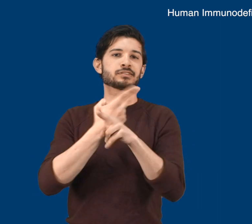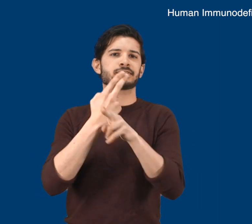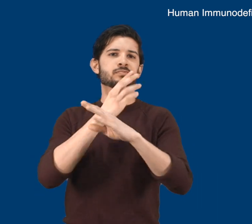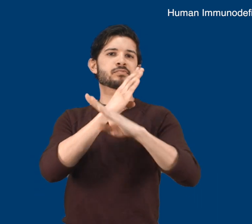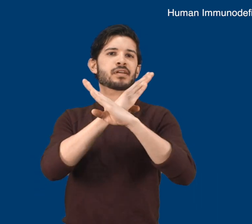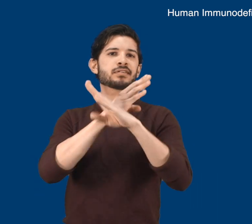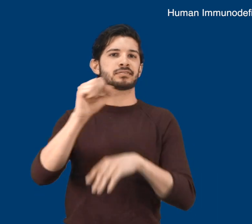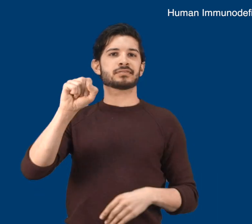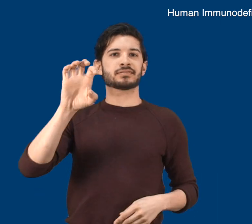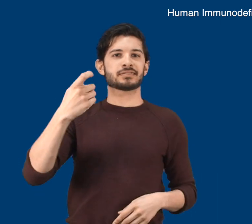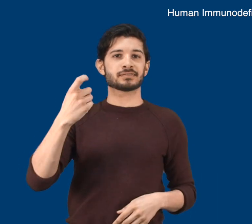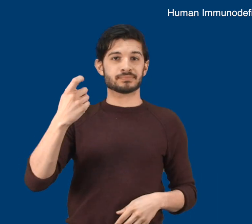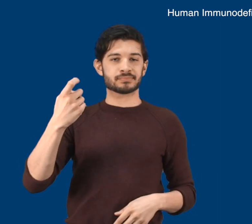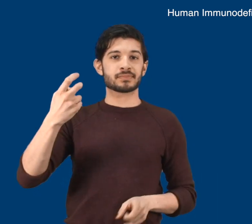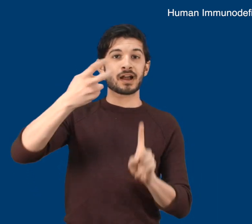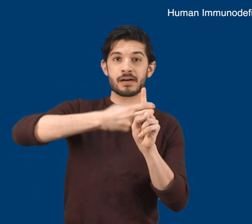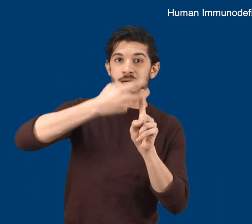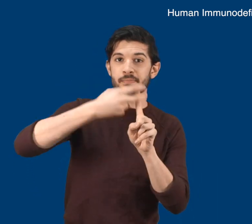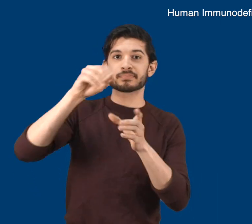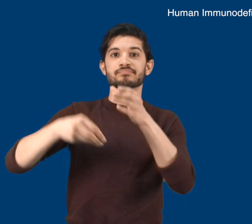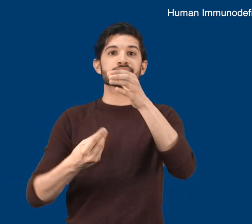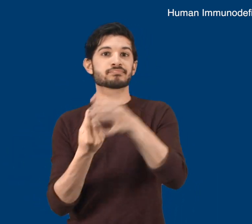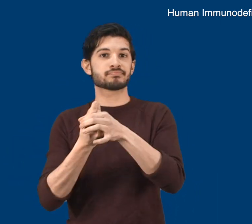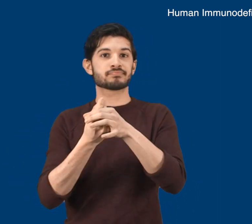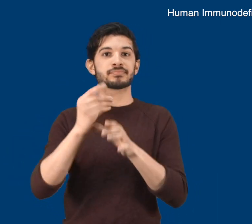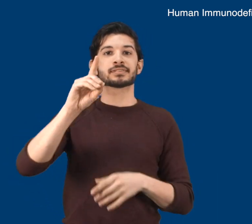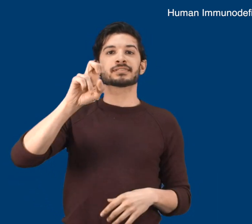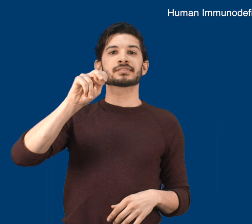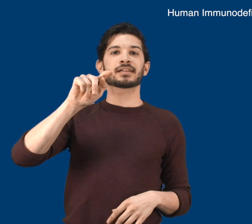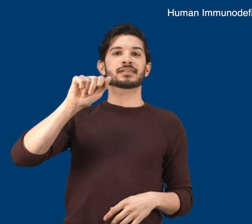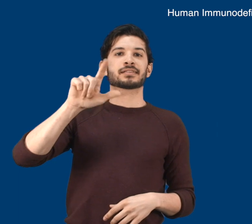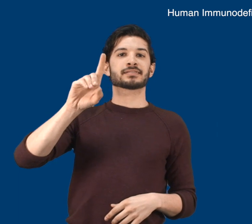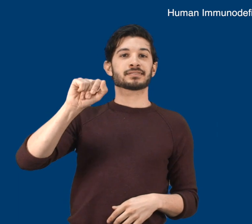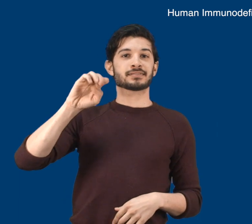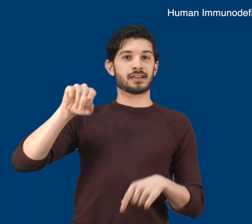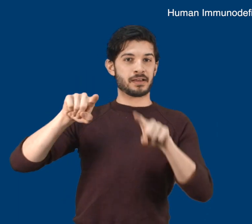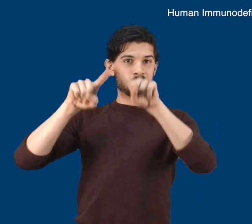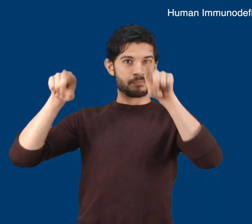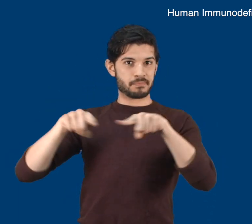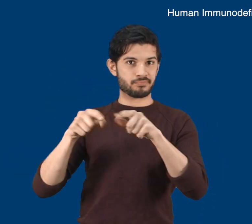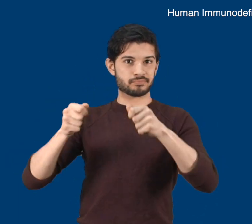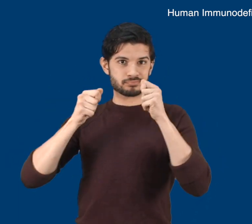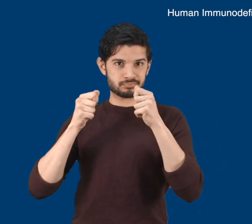1) Use protected sex, such as use male or female condoms or dental dams.